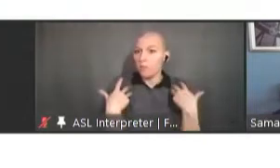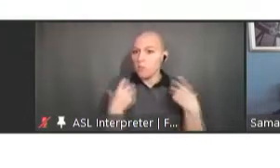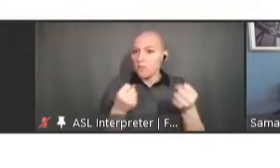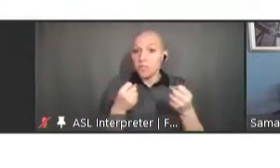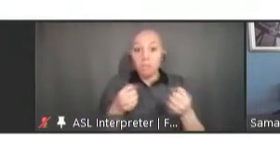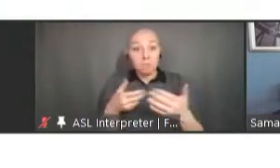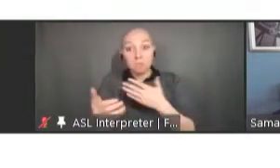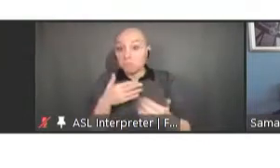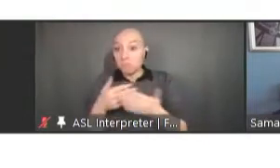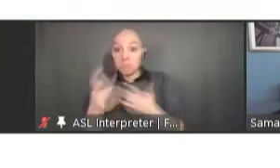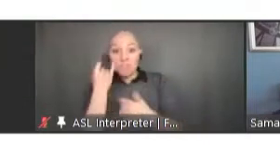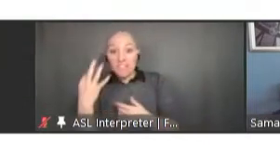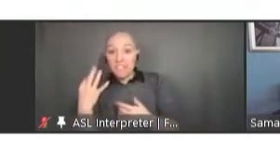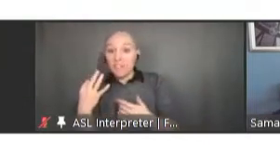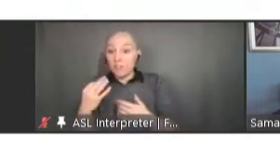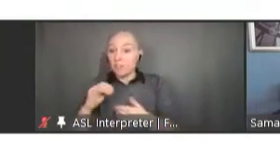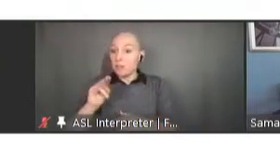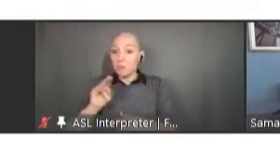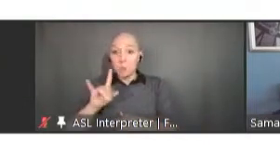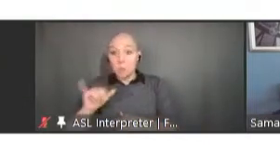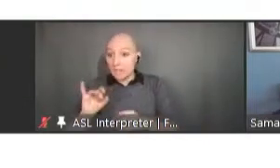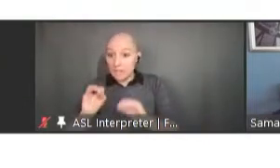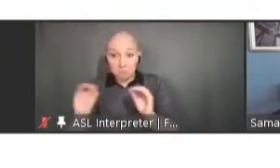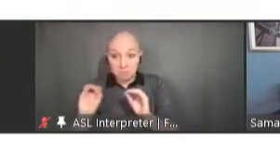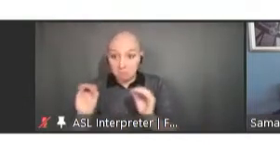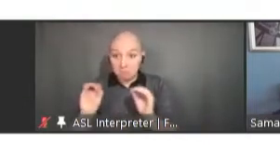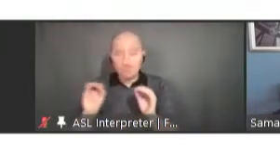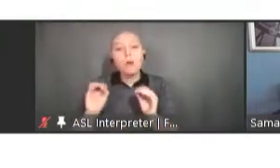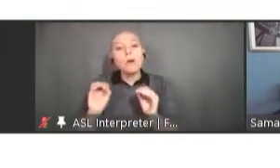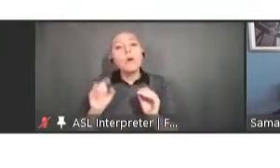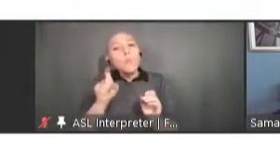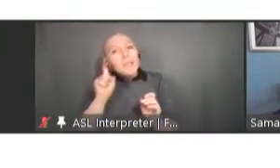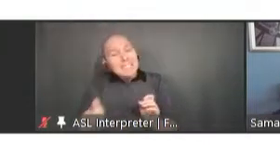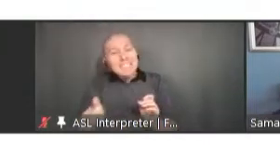immunity. But further research is needed because there really is not much data in this area.